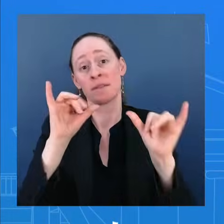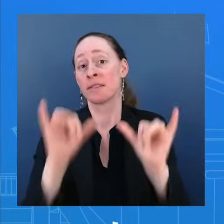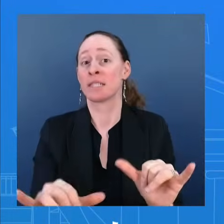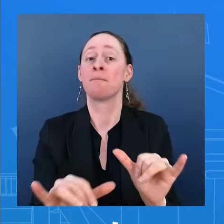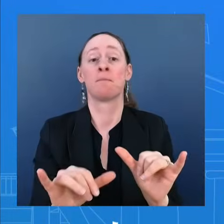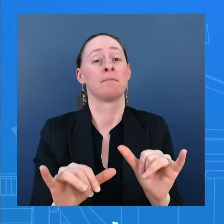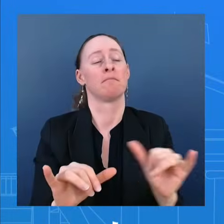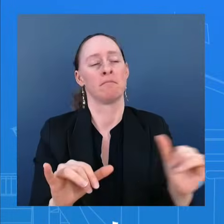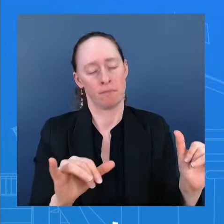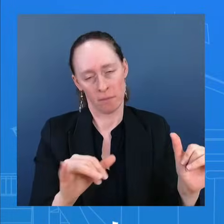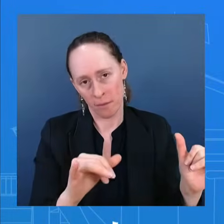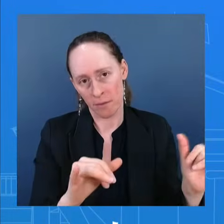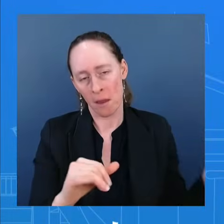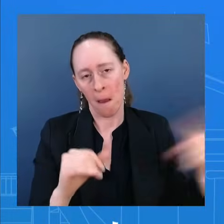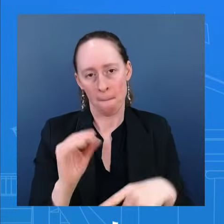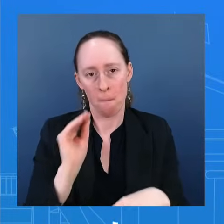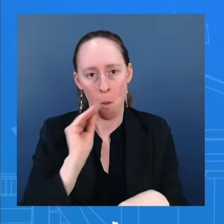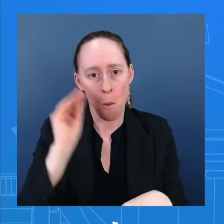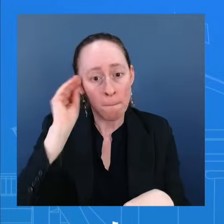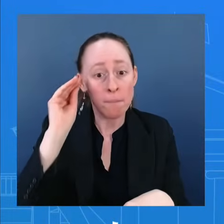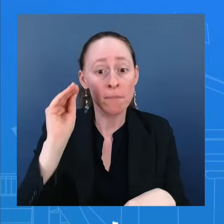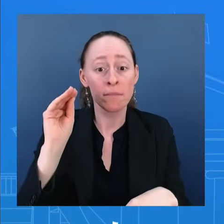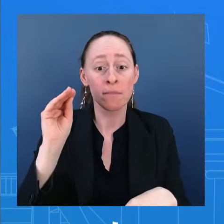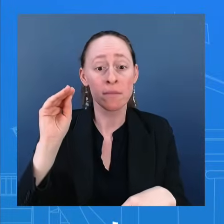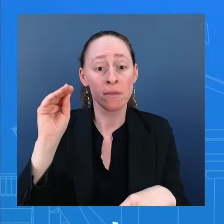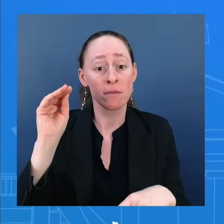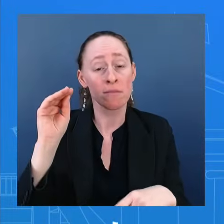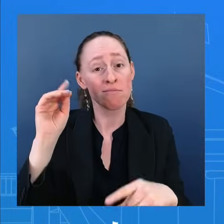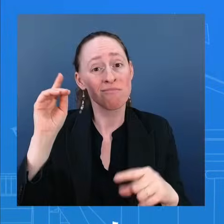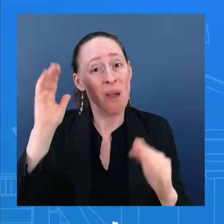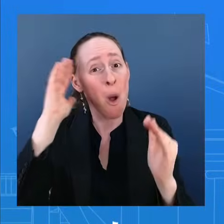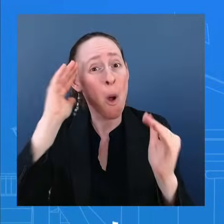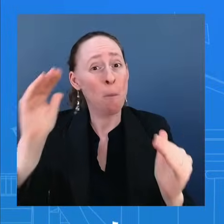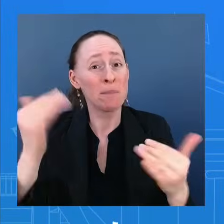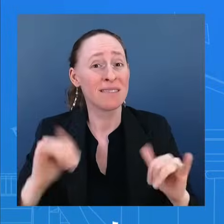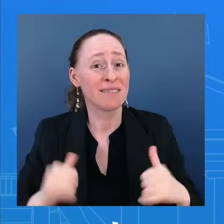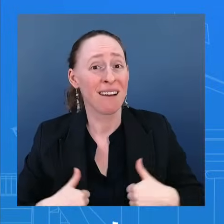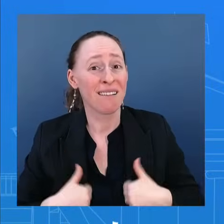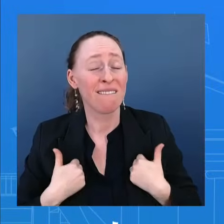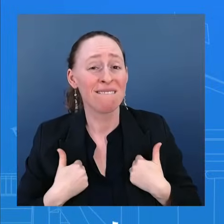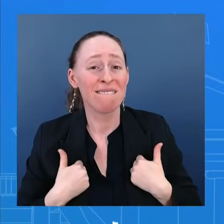And -- and as we have stated many times before, we are talking through the -- through -- through this with the Turks,